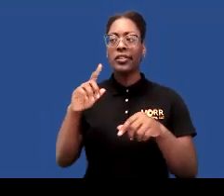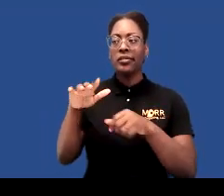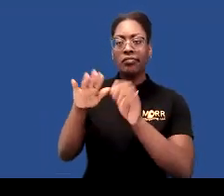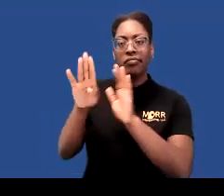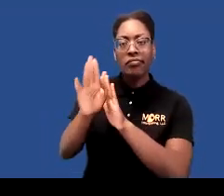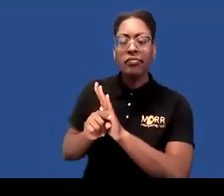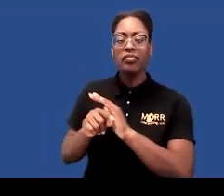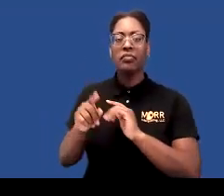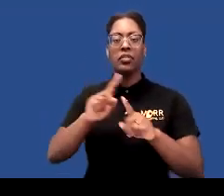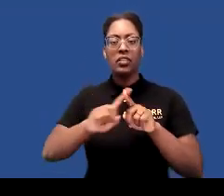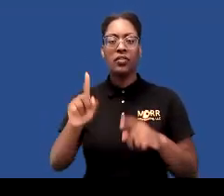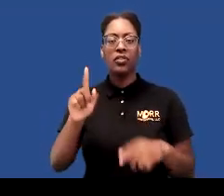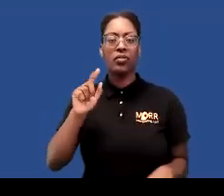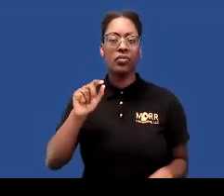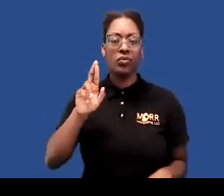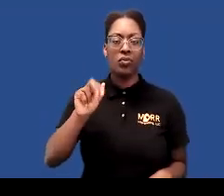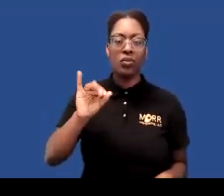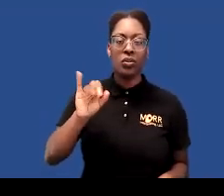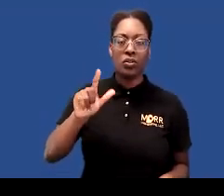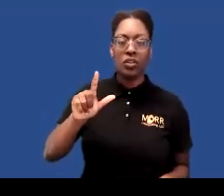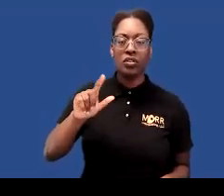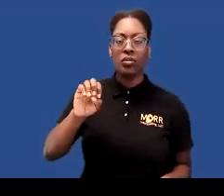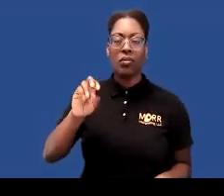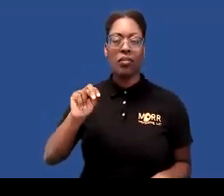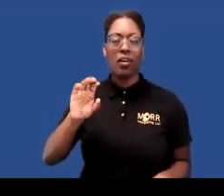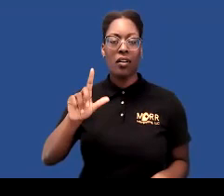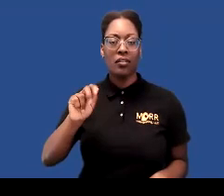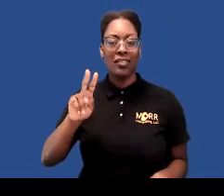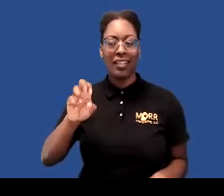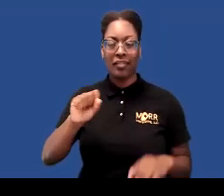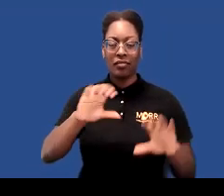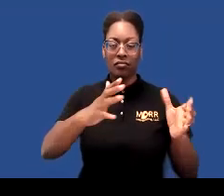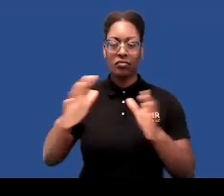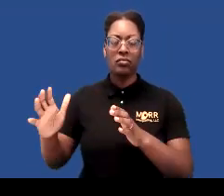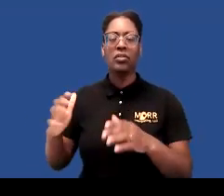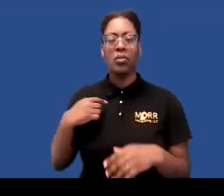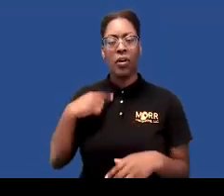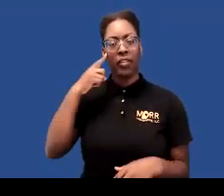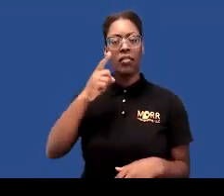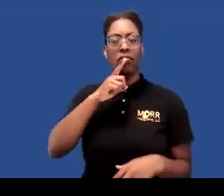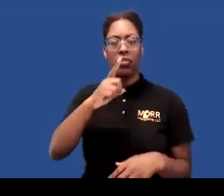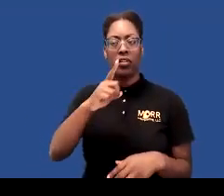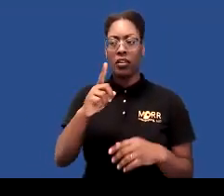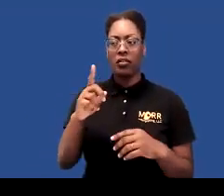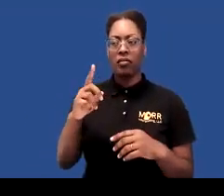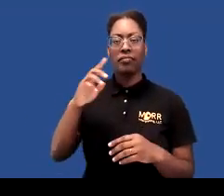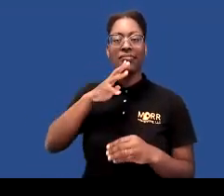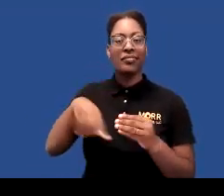But I think that metaphor makes sense to people who don't have any kind of connection to college. So if you're a first generation student,